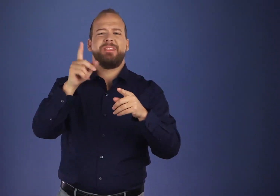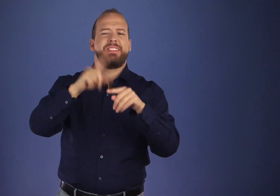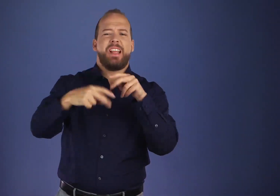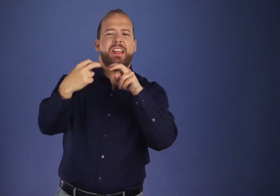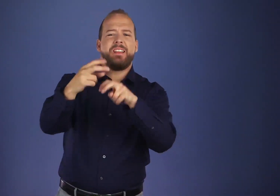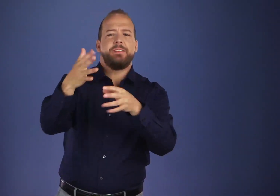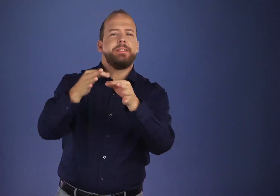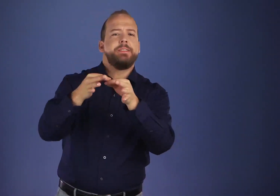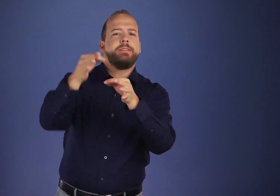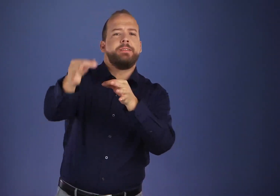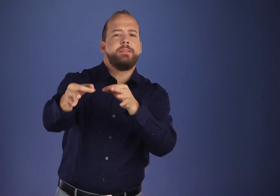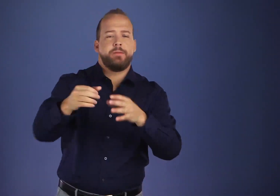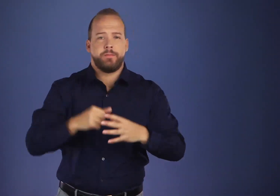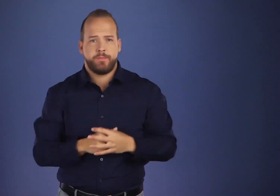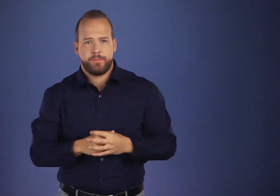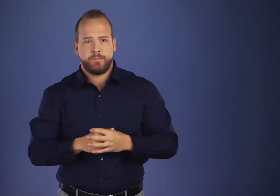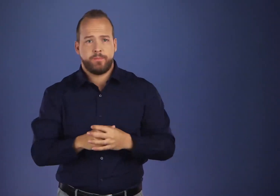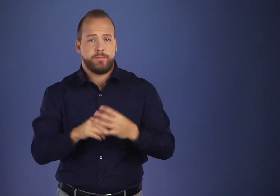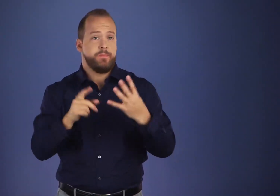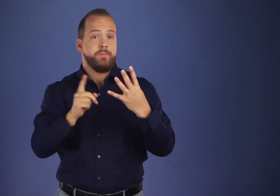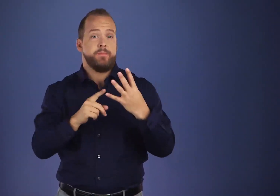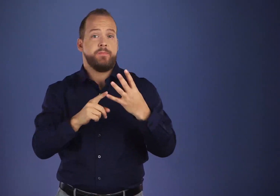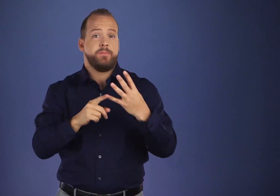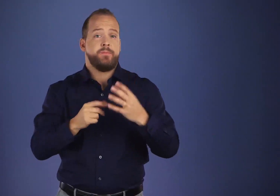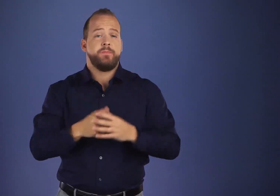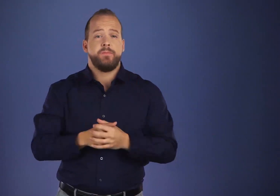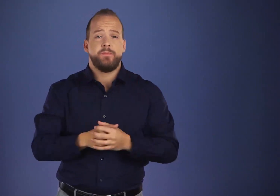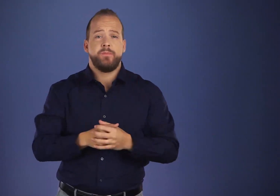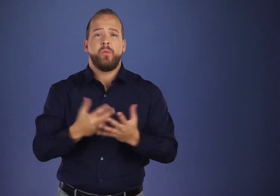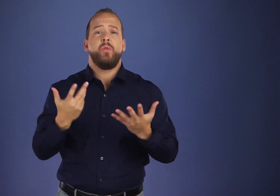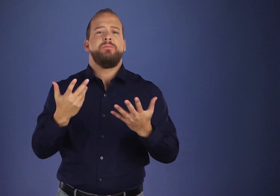and still others in which by the very nature of the situation